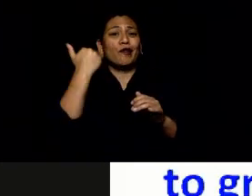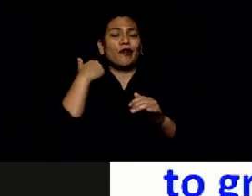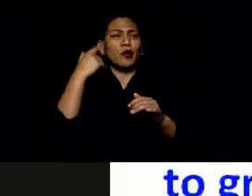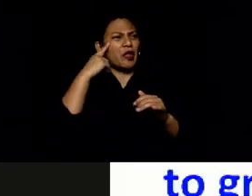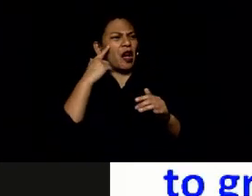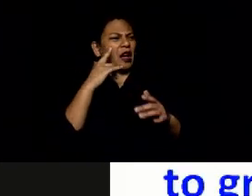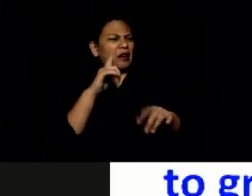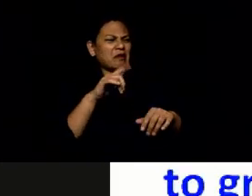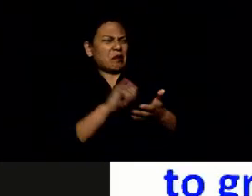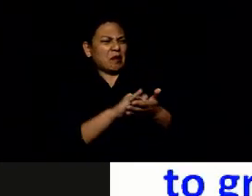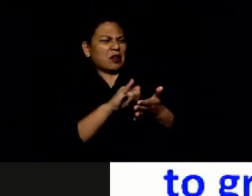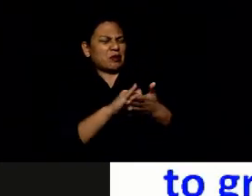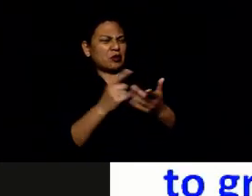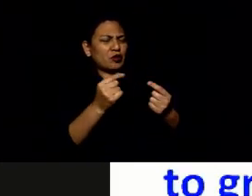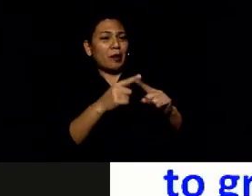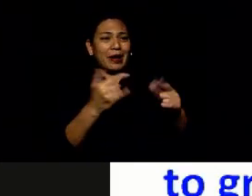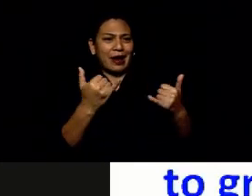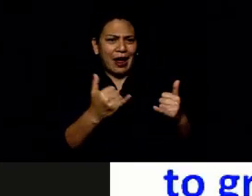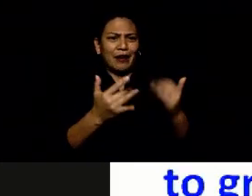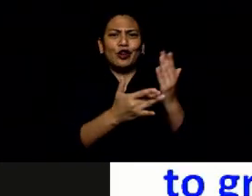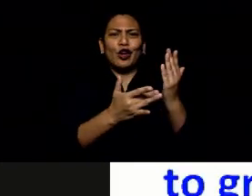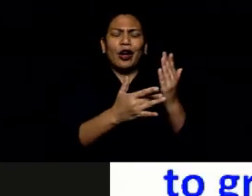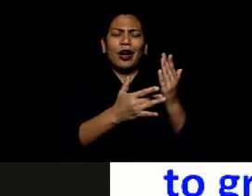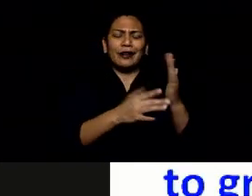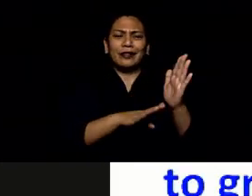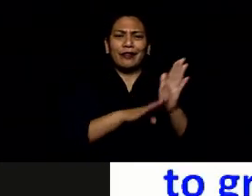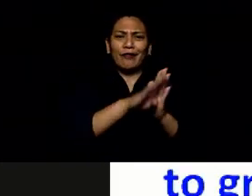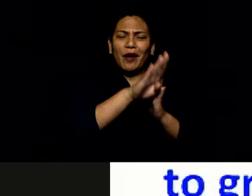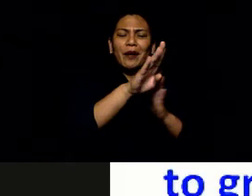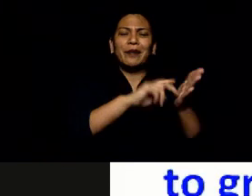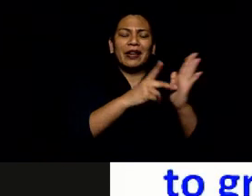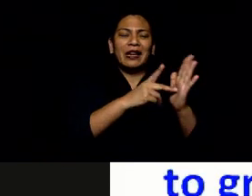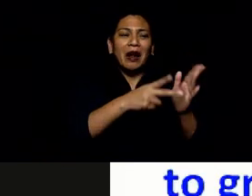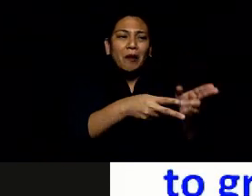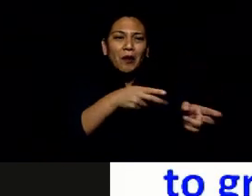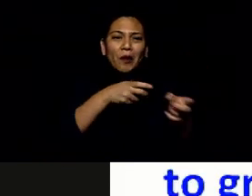But of course, extracting much more oil, it is about resources.